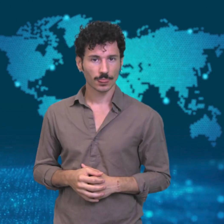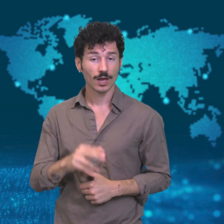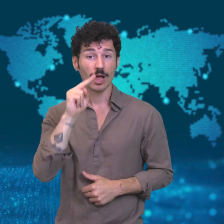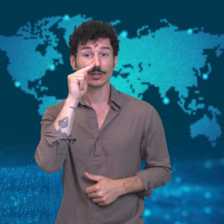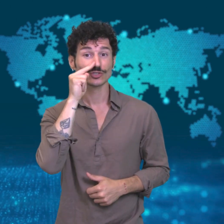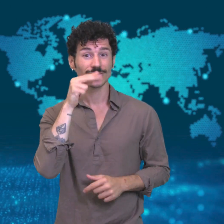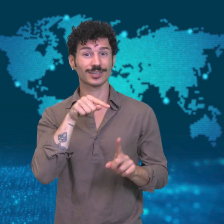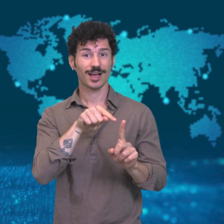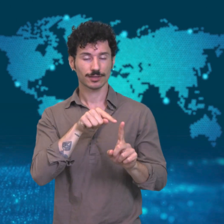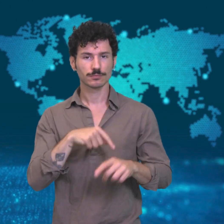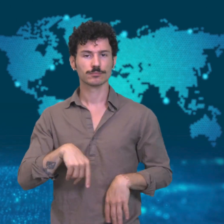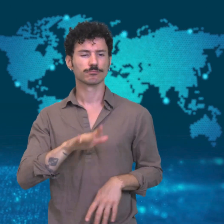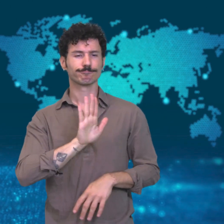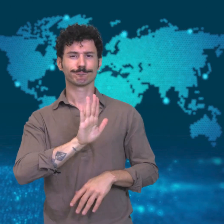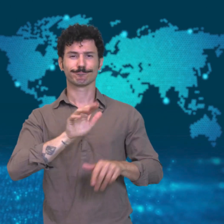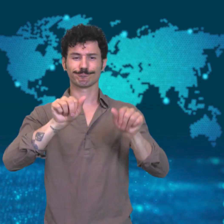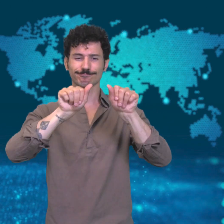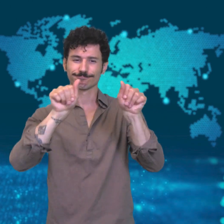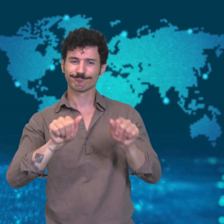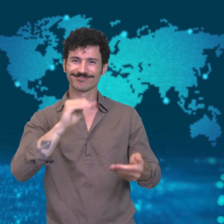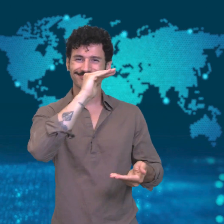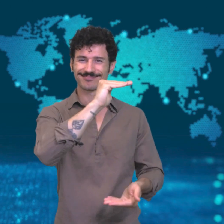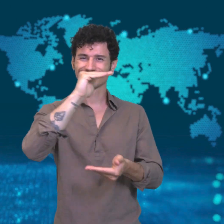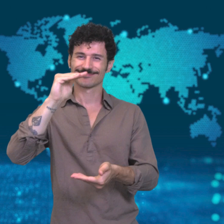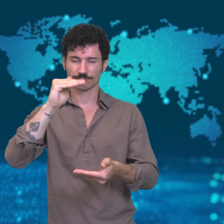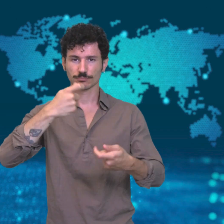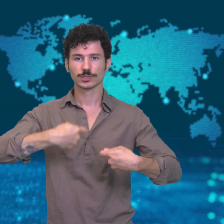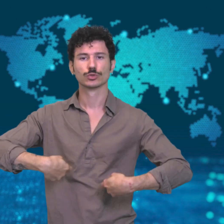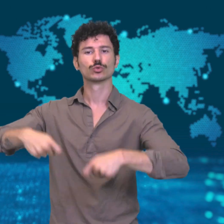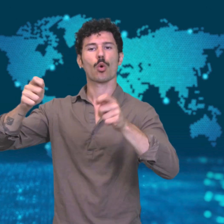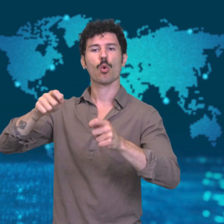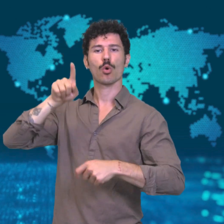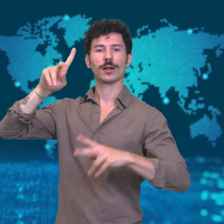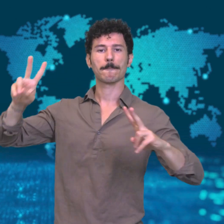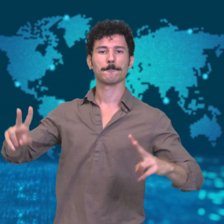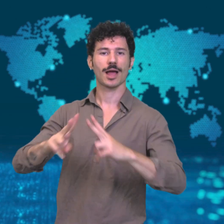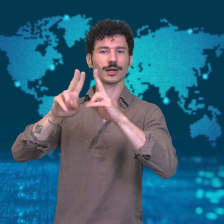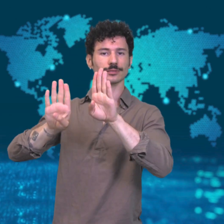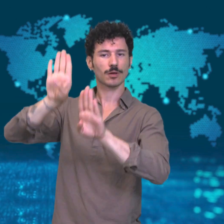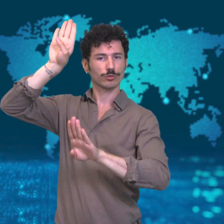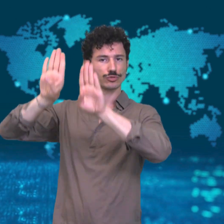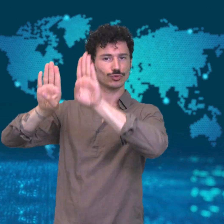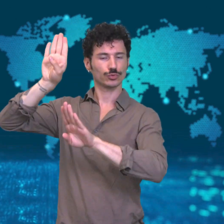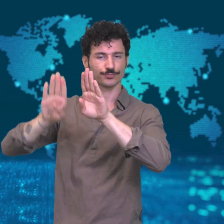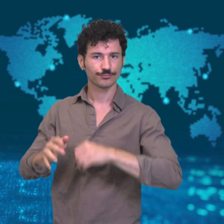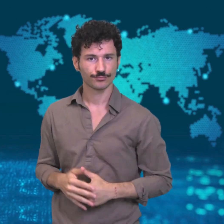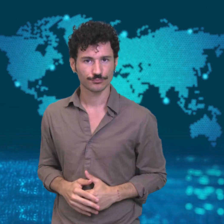Stolen sculptures sold in Paris auction.